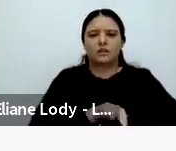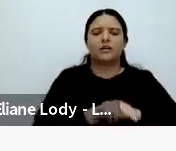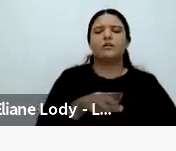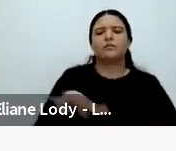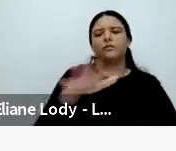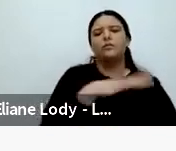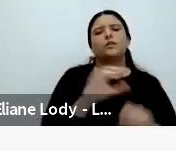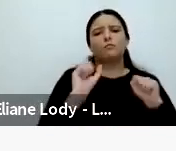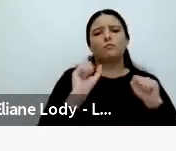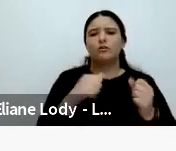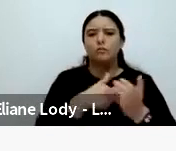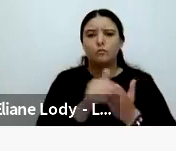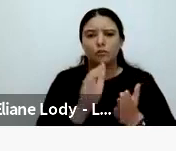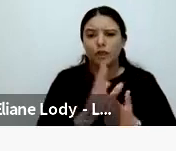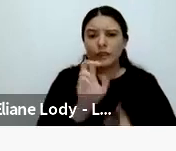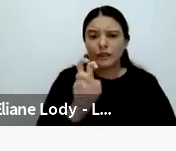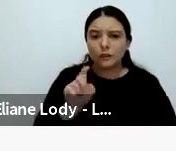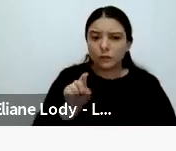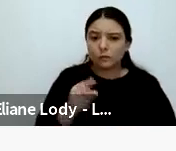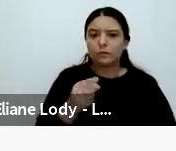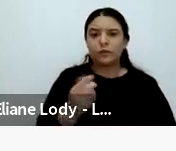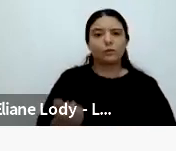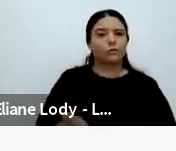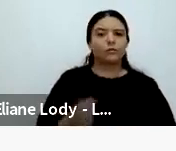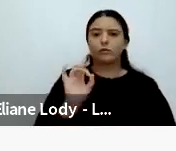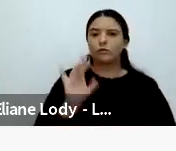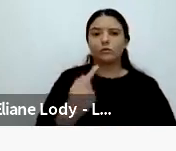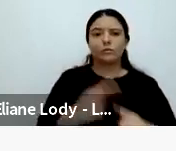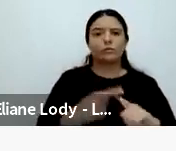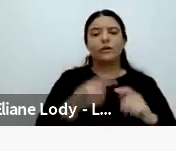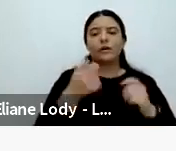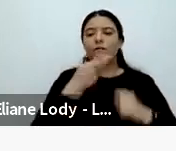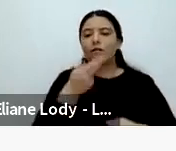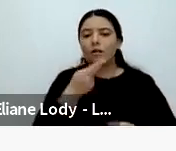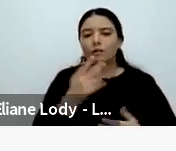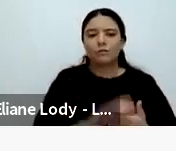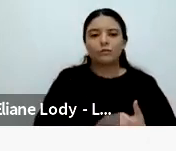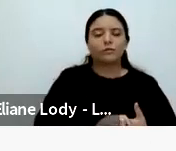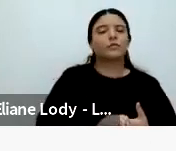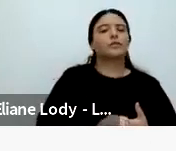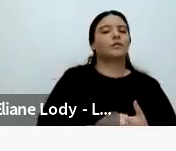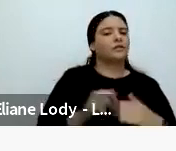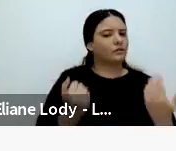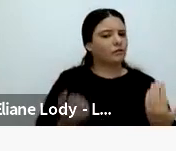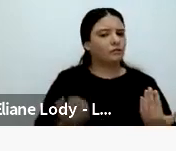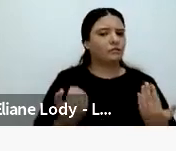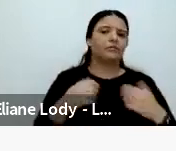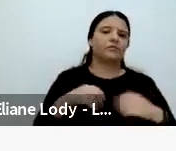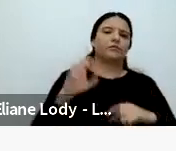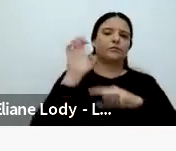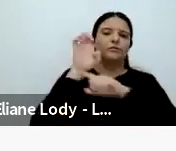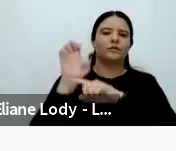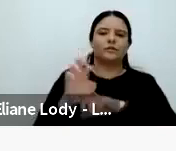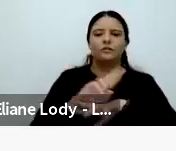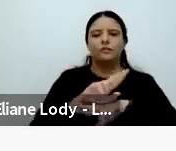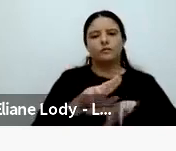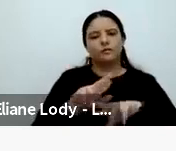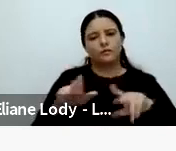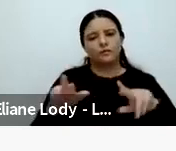ry, as a teacher, you could get fined $5,000 for mentioned. it. It's one of many states one of many states, that's probably. the way the worst one but it's